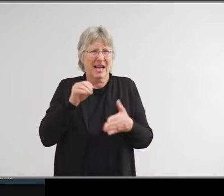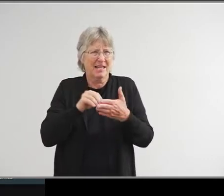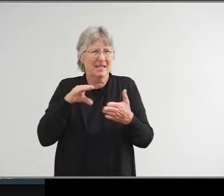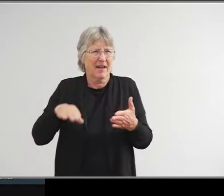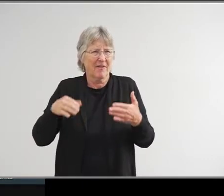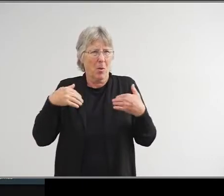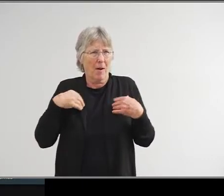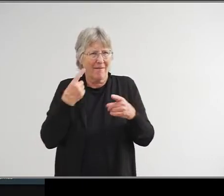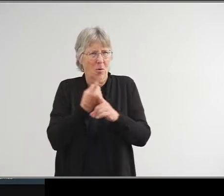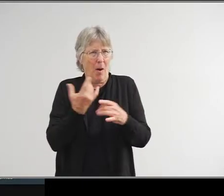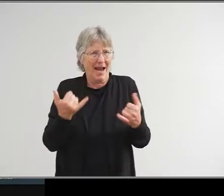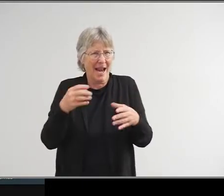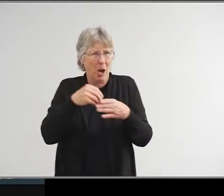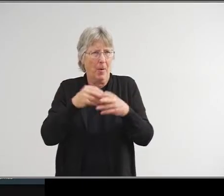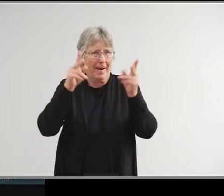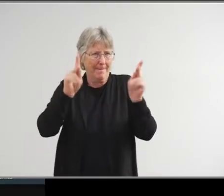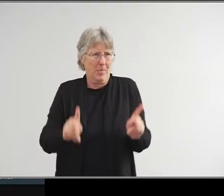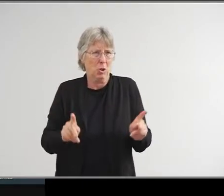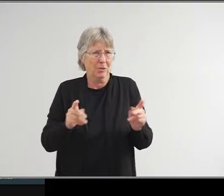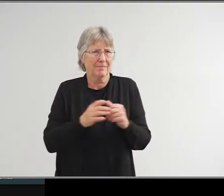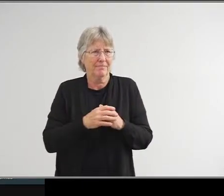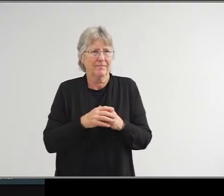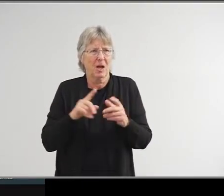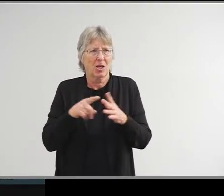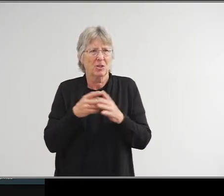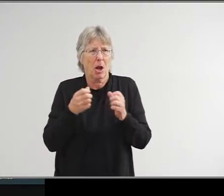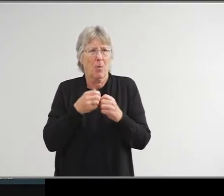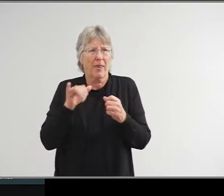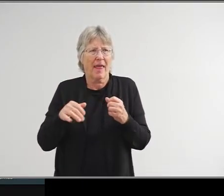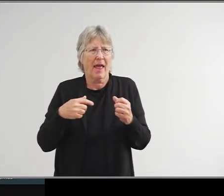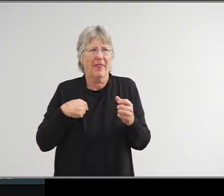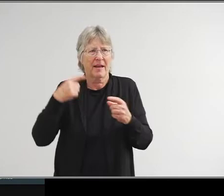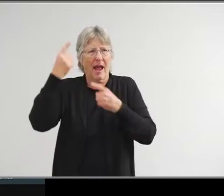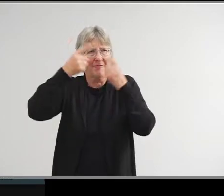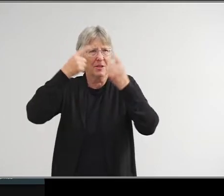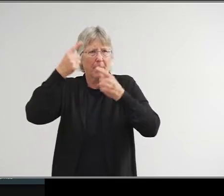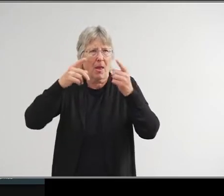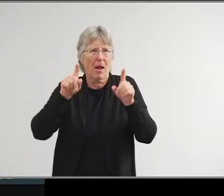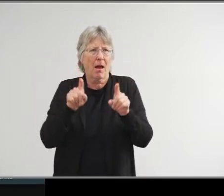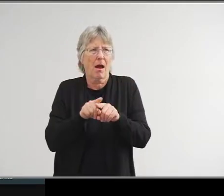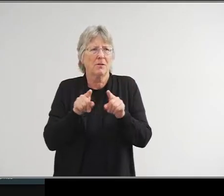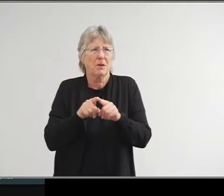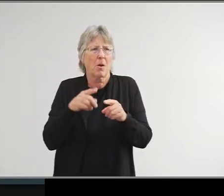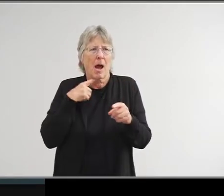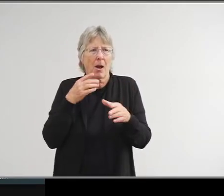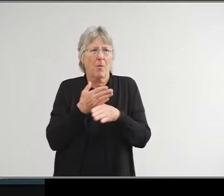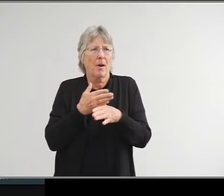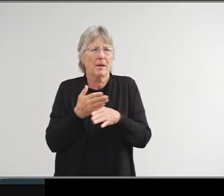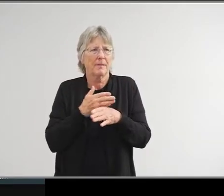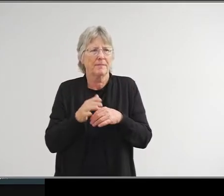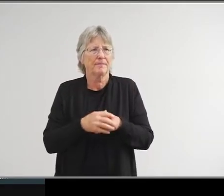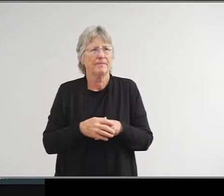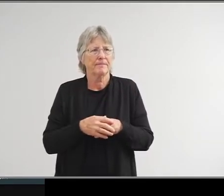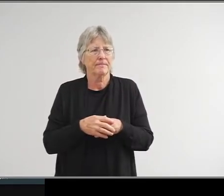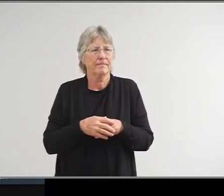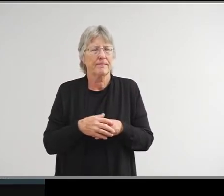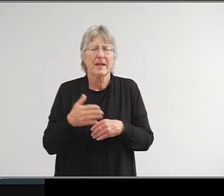So I'll start with that and then I have some thoughts that I'd like to share. Thank you for the question, Dr. Benito says,